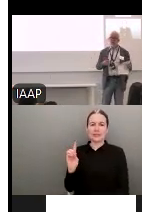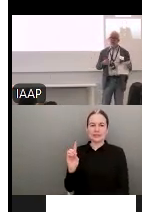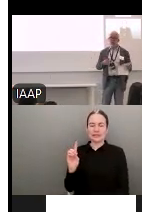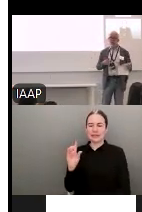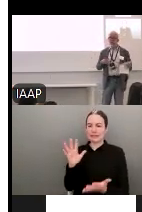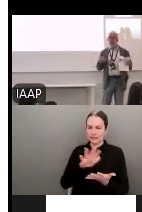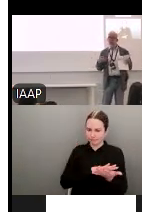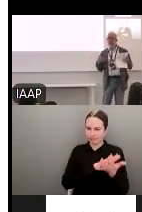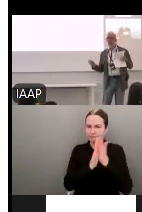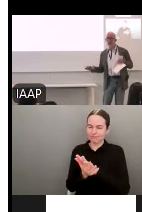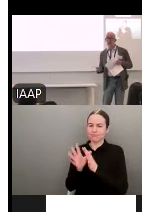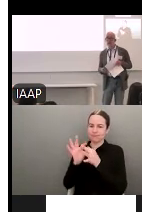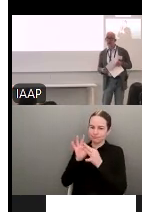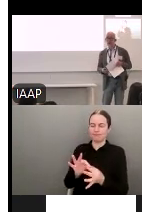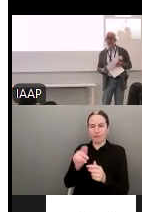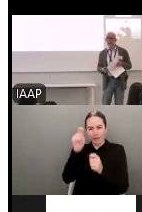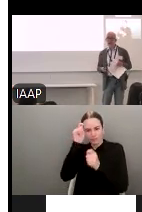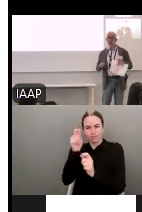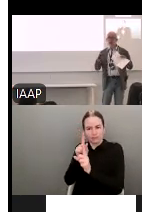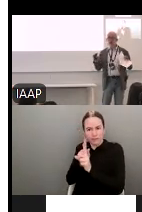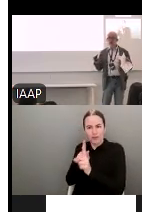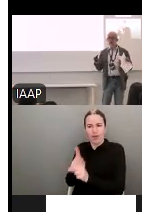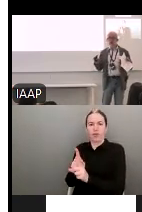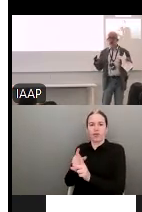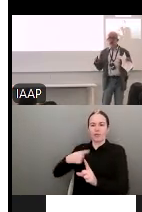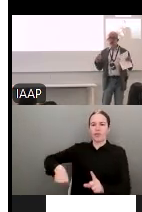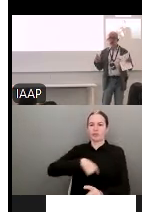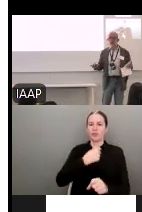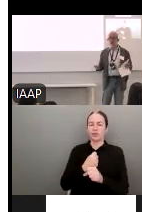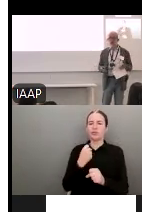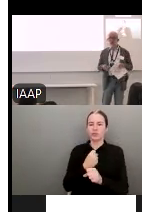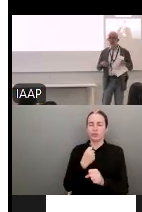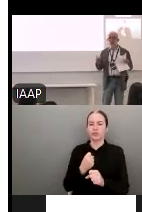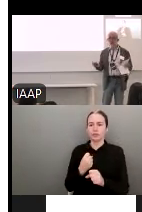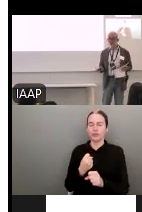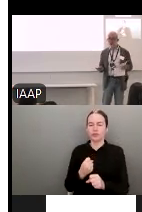follow and to follow up on Nordic level imitation in Nordic countries